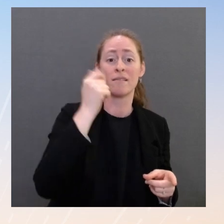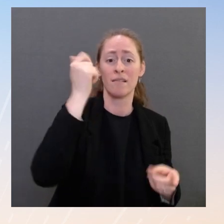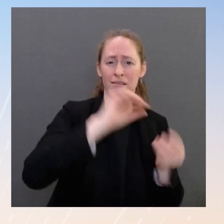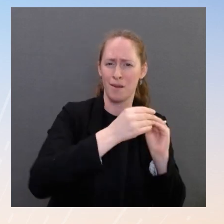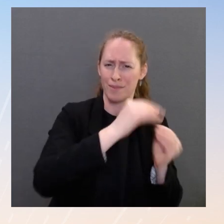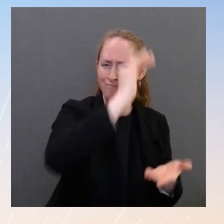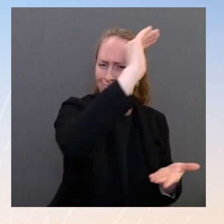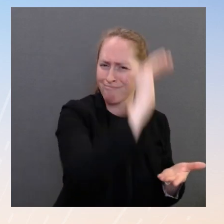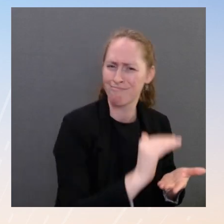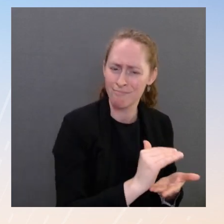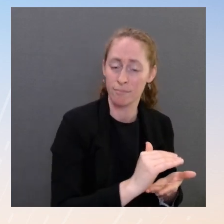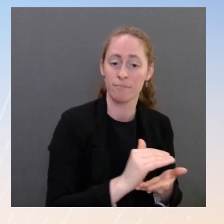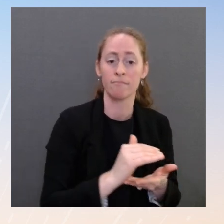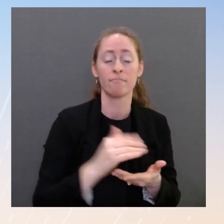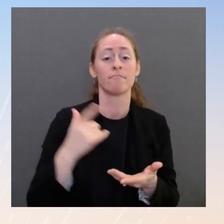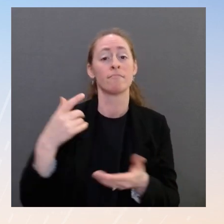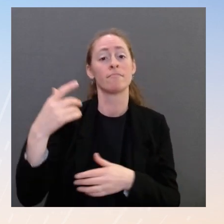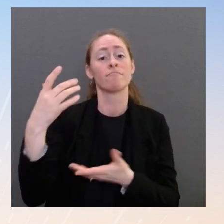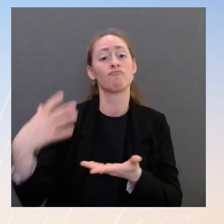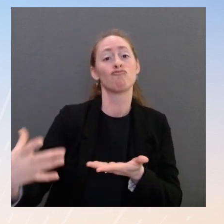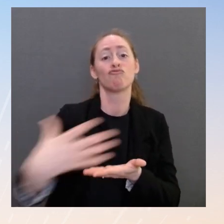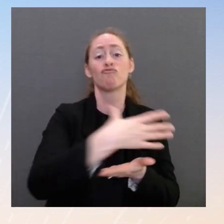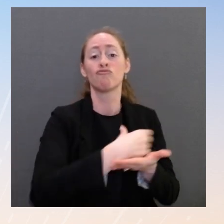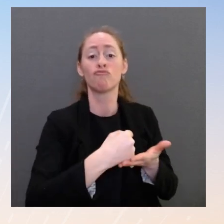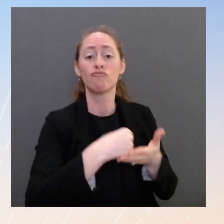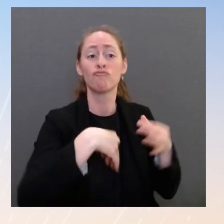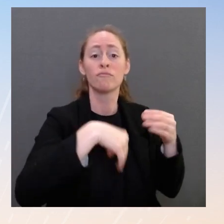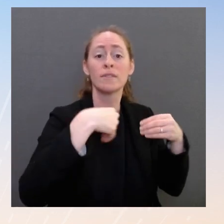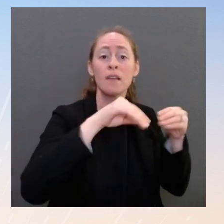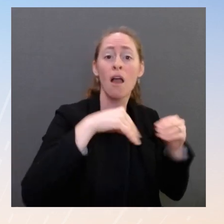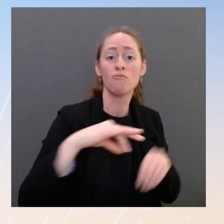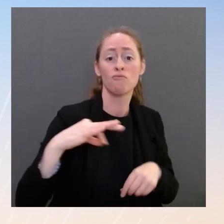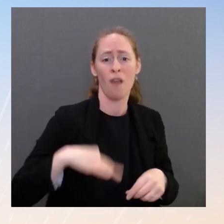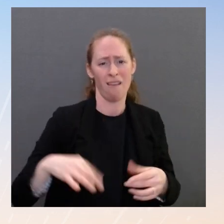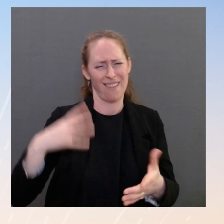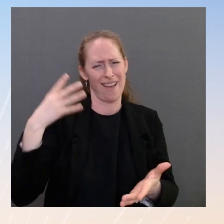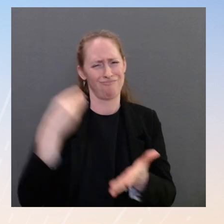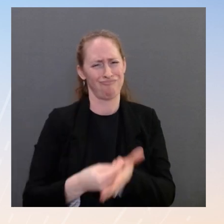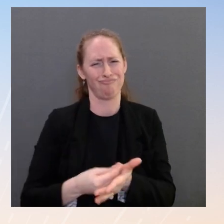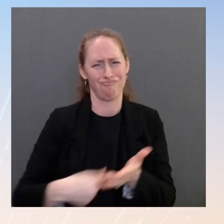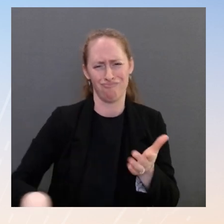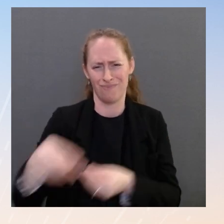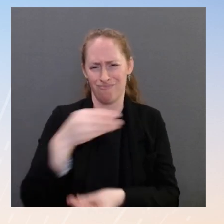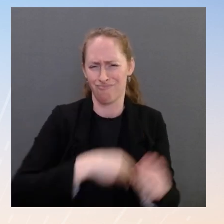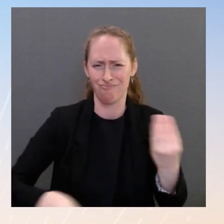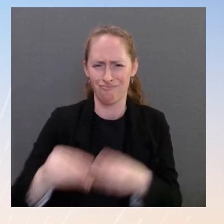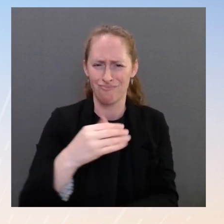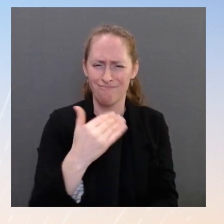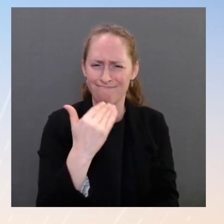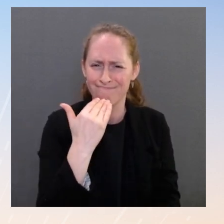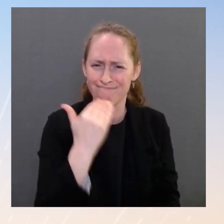As you noted, the market expectations and other analysts out there do expect the growth to be slower in quarter one,